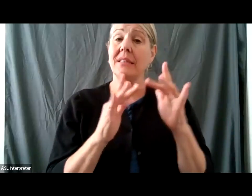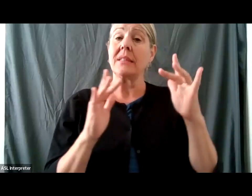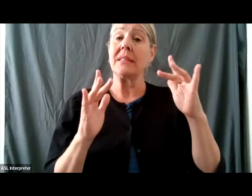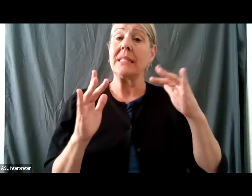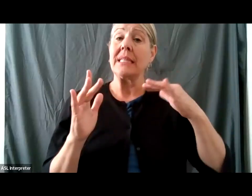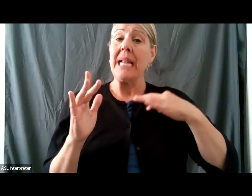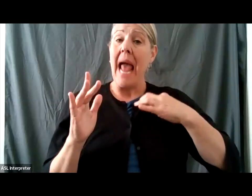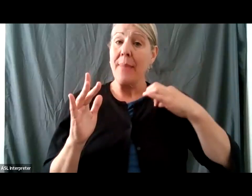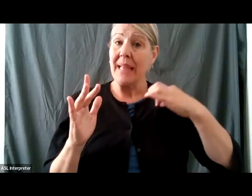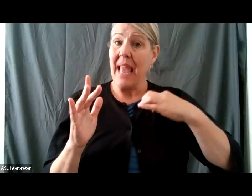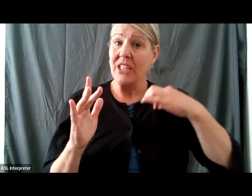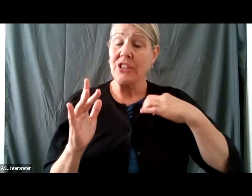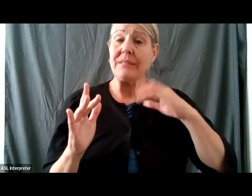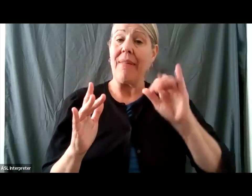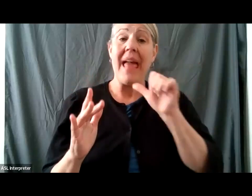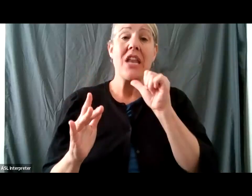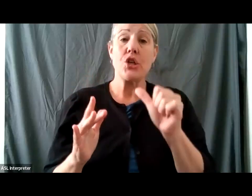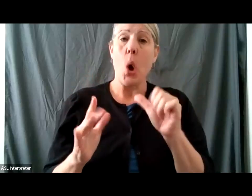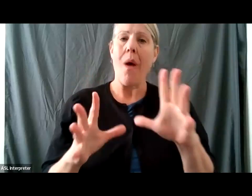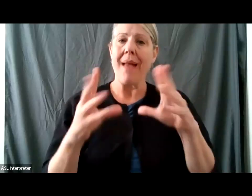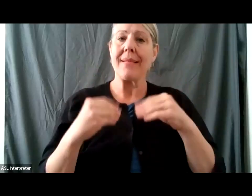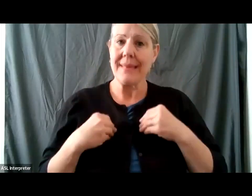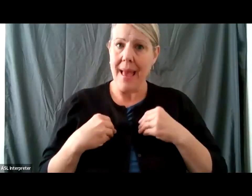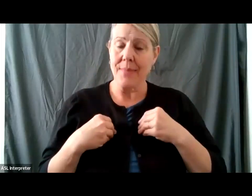voice dictation, or hands-free devices.